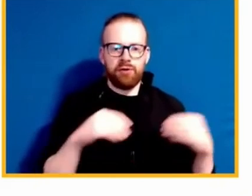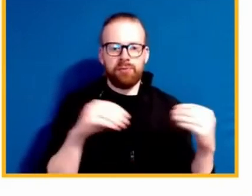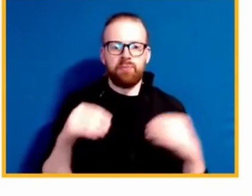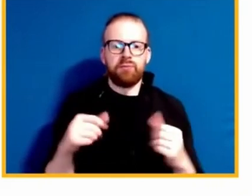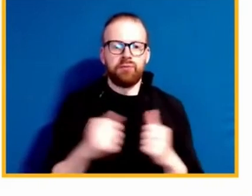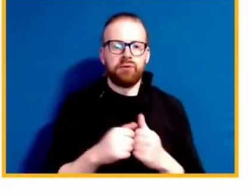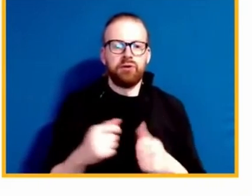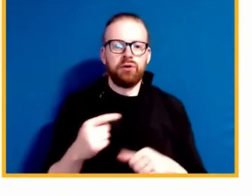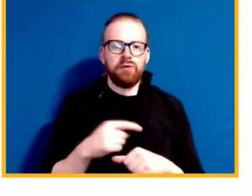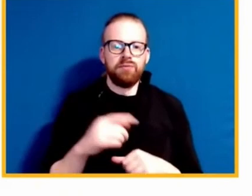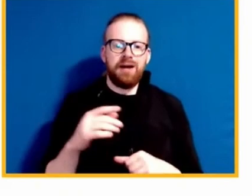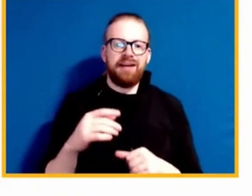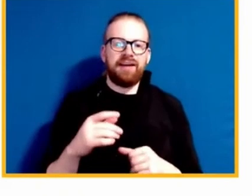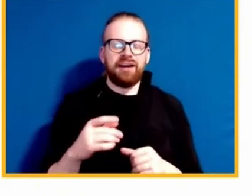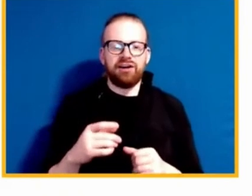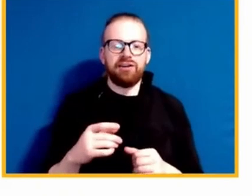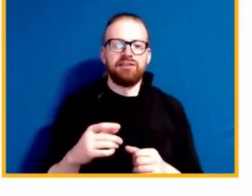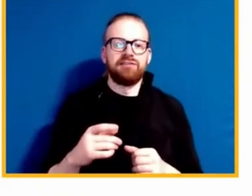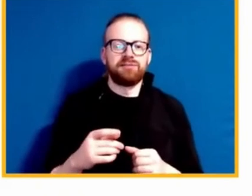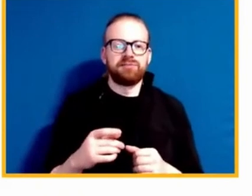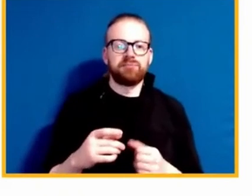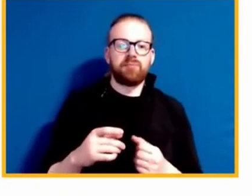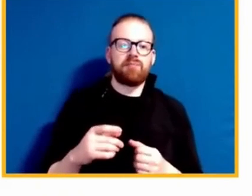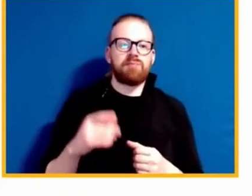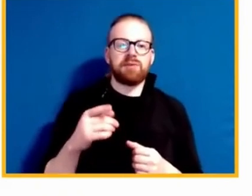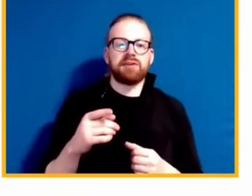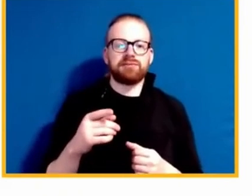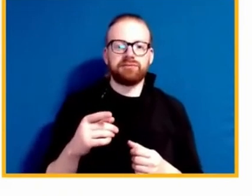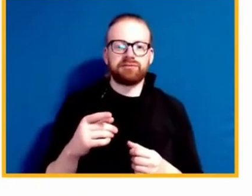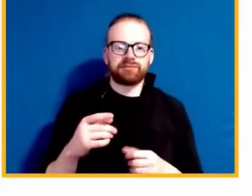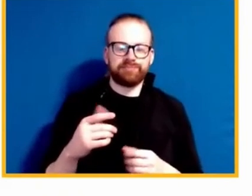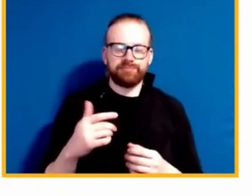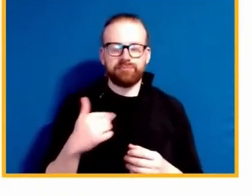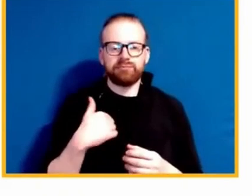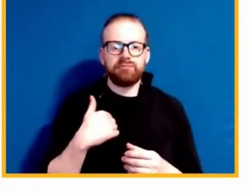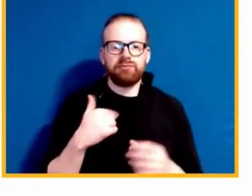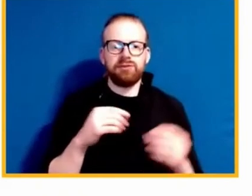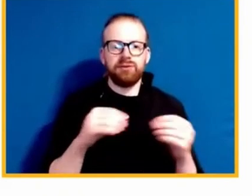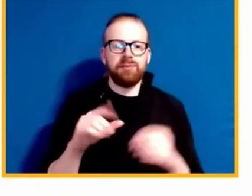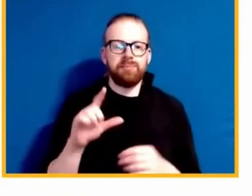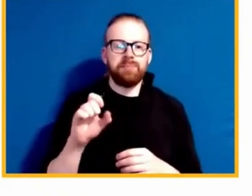just to give more dynamics, more level, your legs, so if you move your arms I